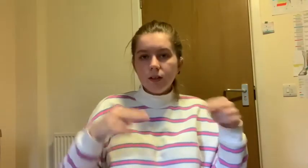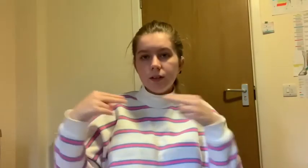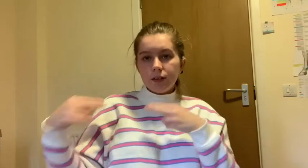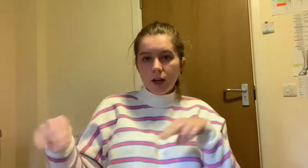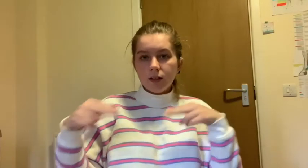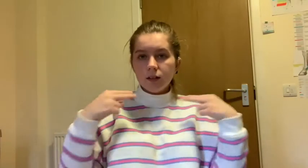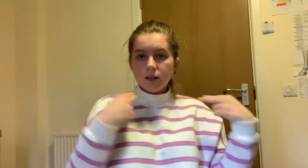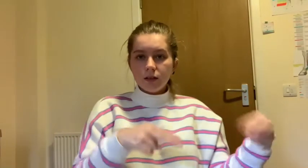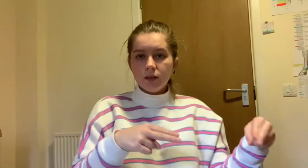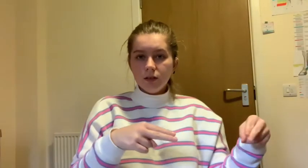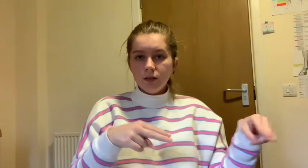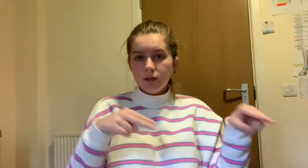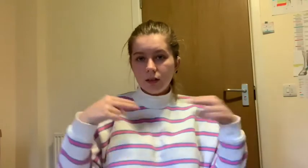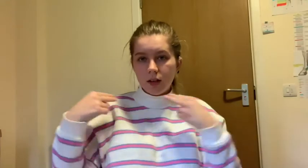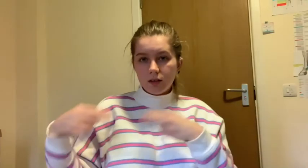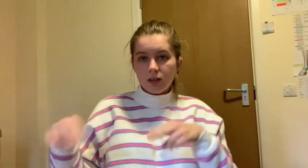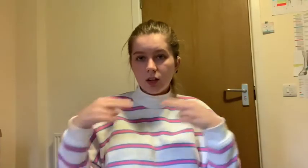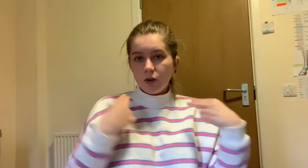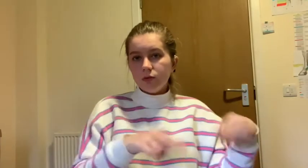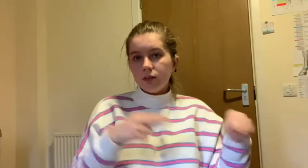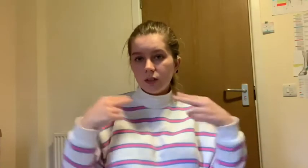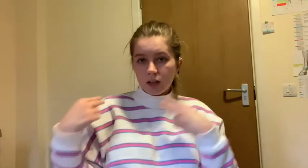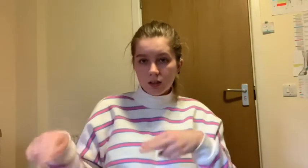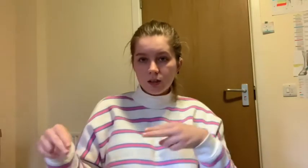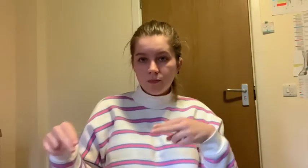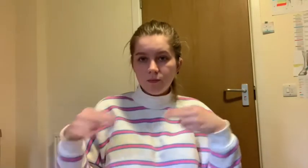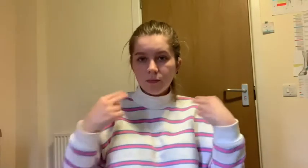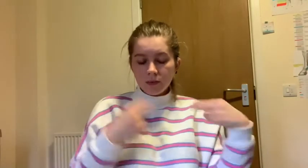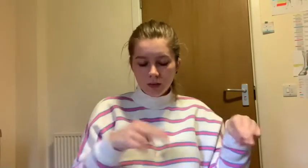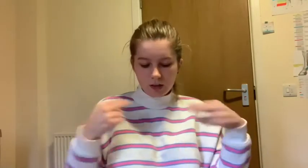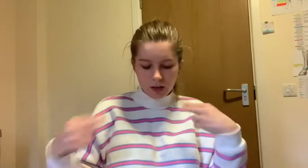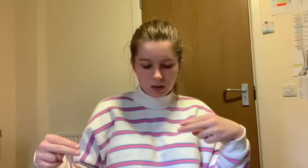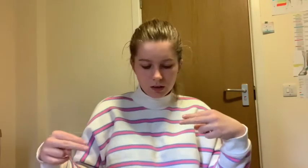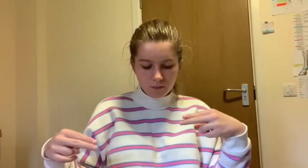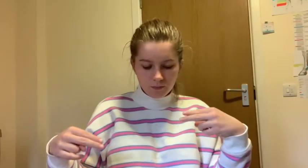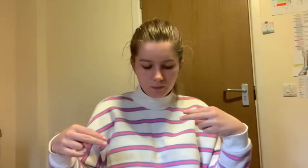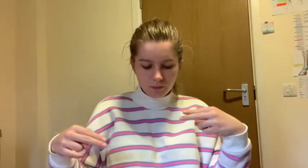"Dance" again disco and dance, dance.